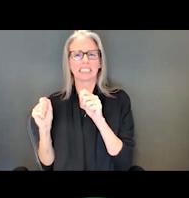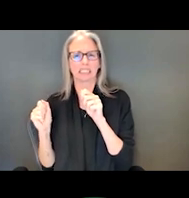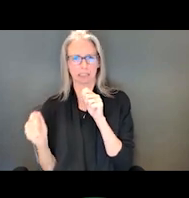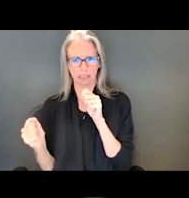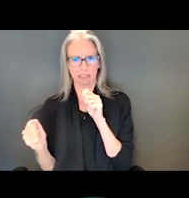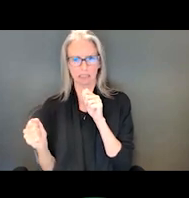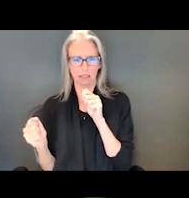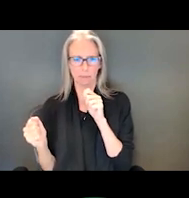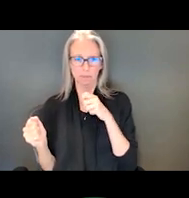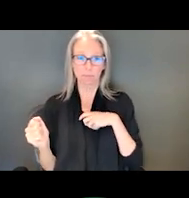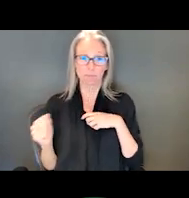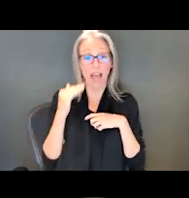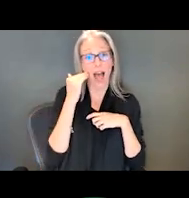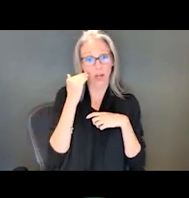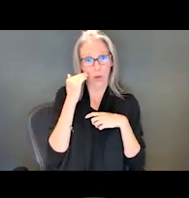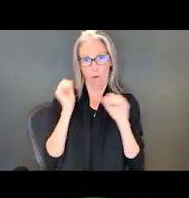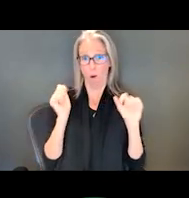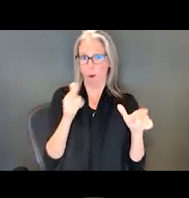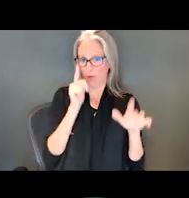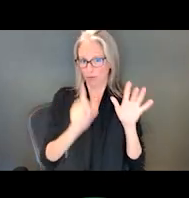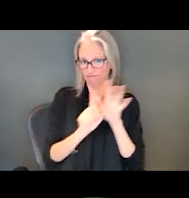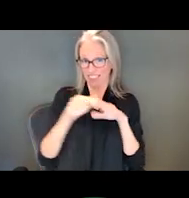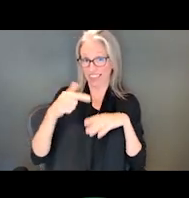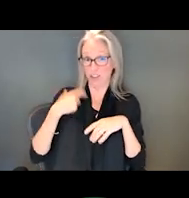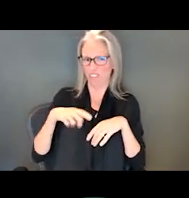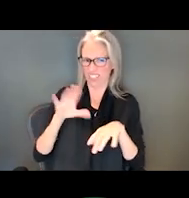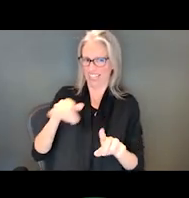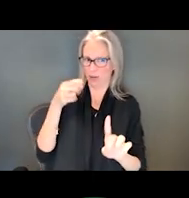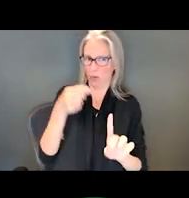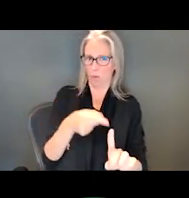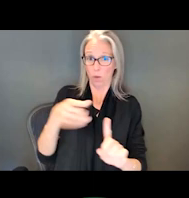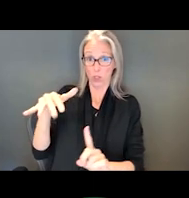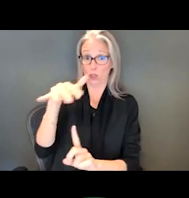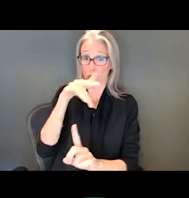So in our conference, we often use this term accessibility quite frequently, and making